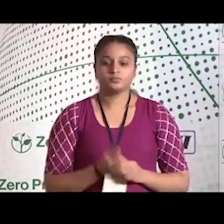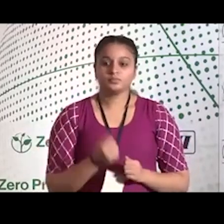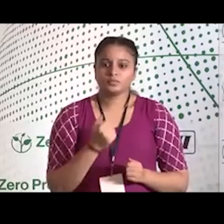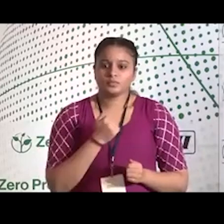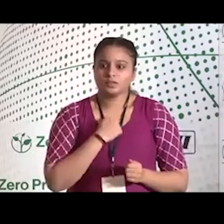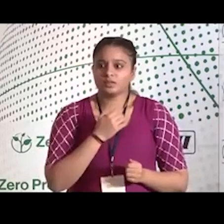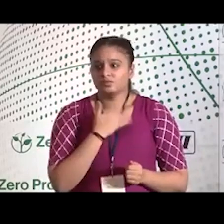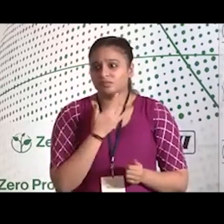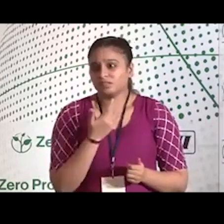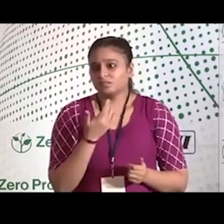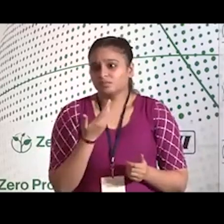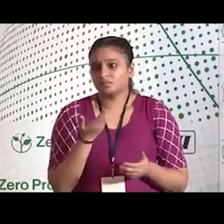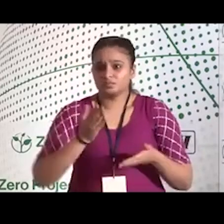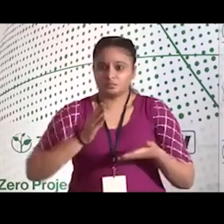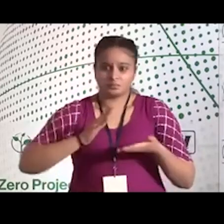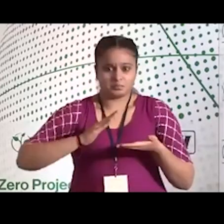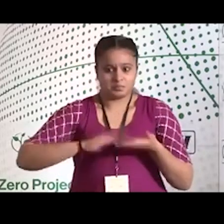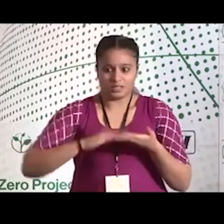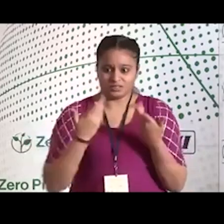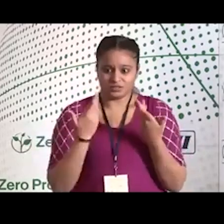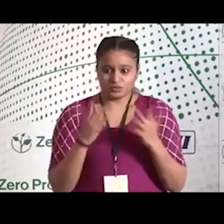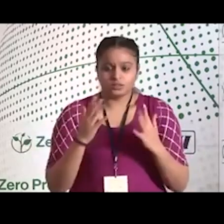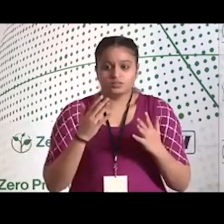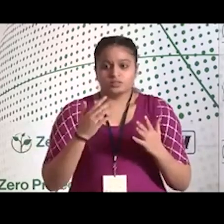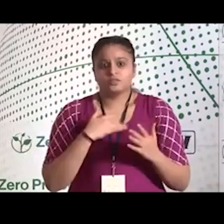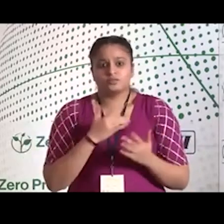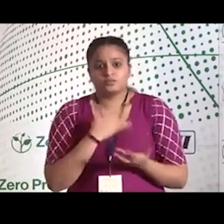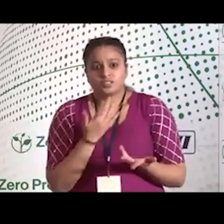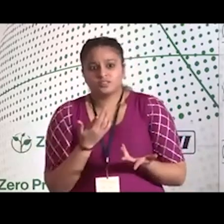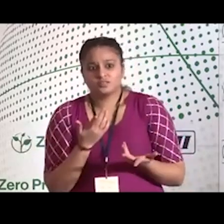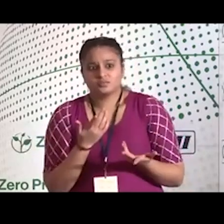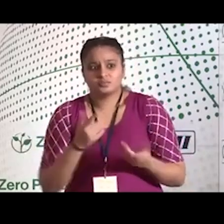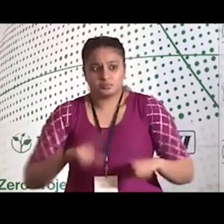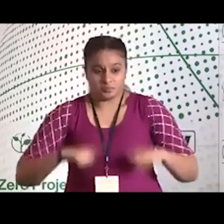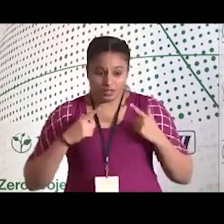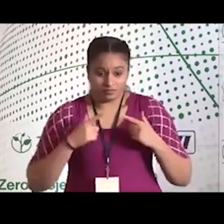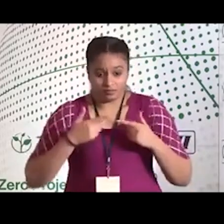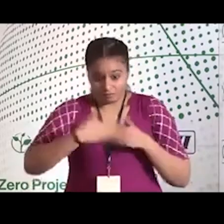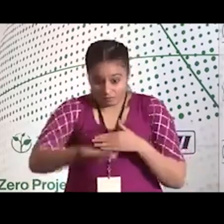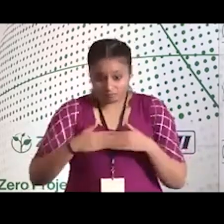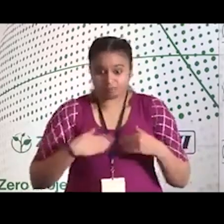during a marriage even October like in Miguel Micheletti.